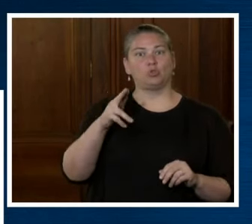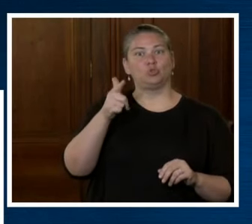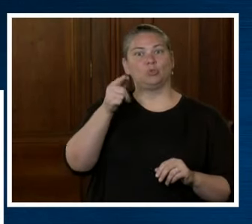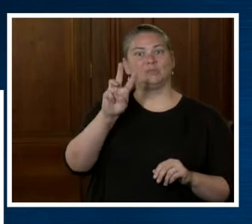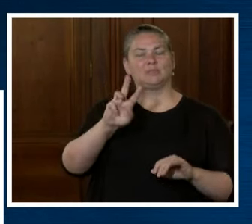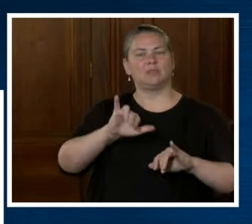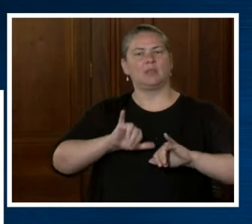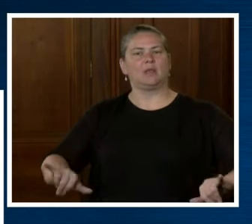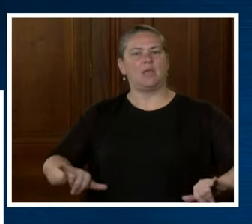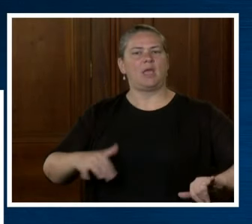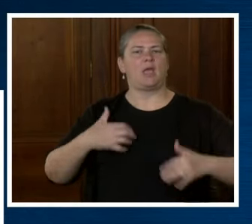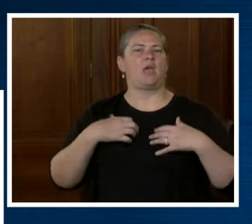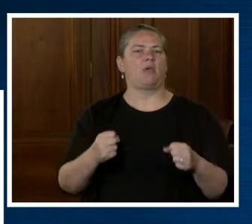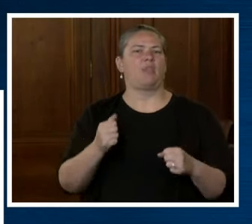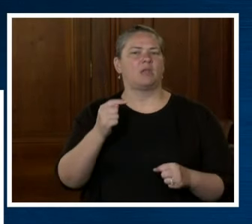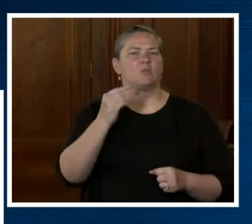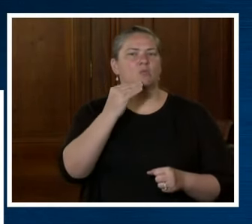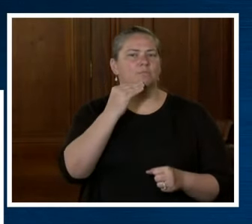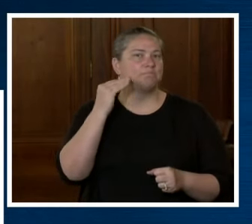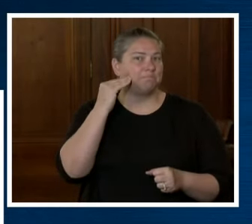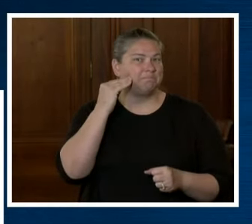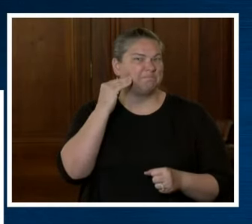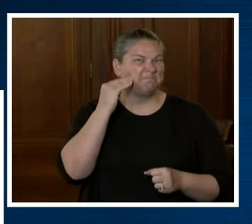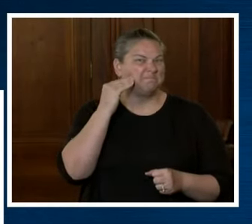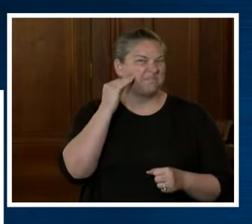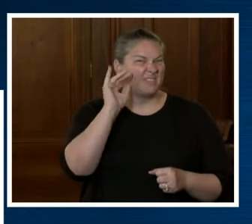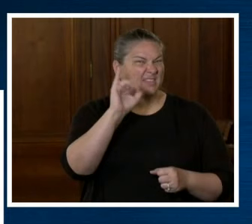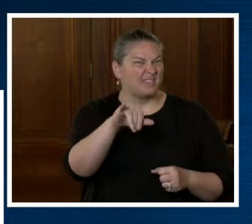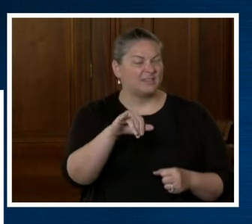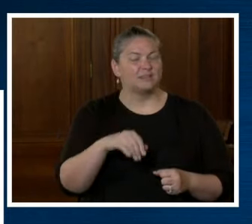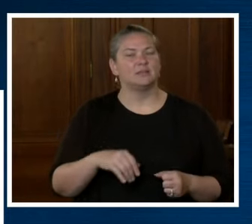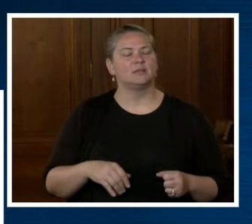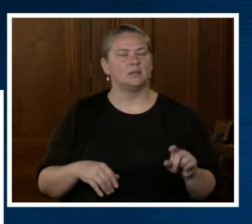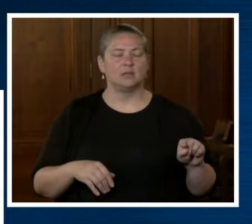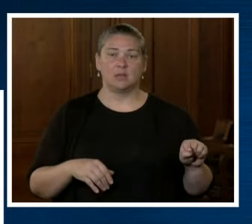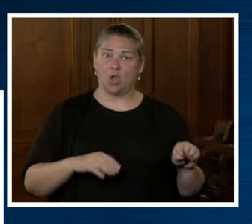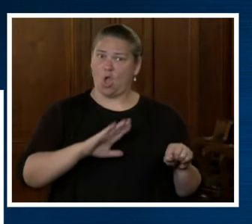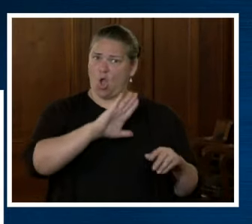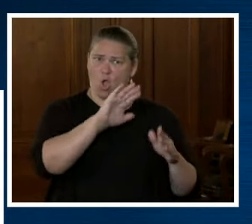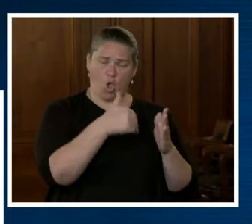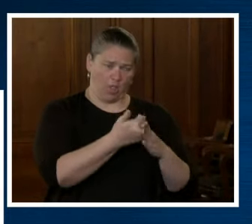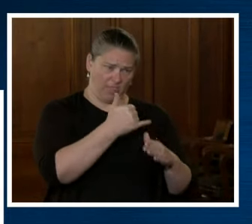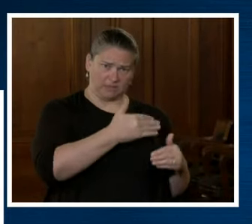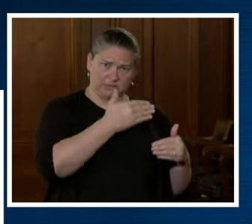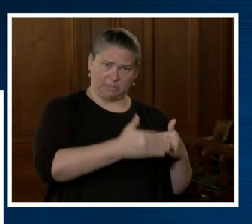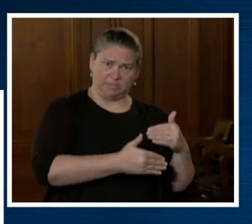SIGNIFICANT STEP. IT WAS ASKING A LOT OF THE